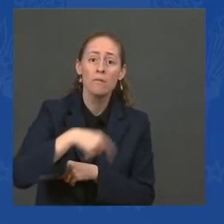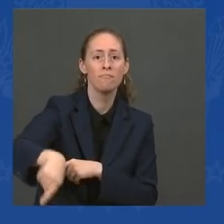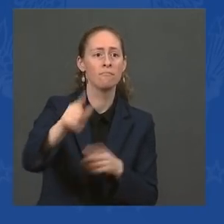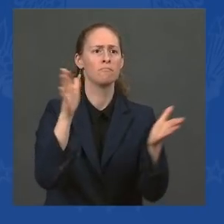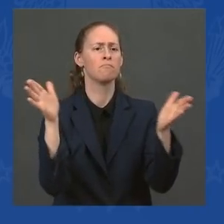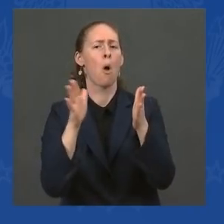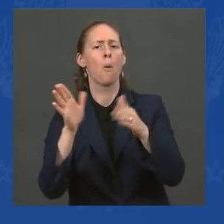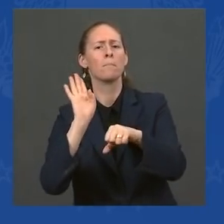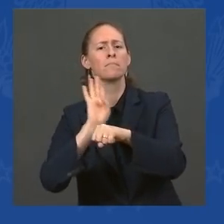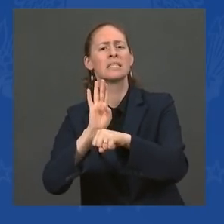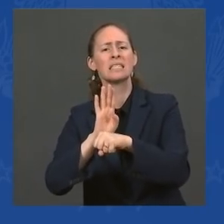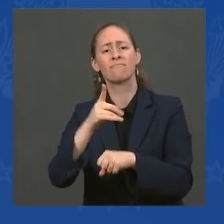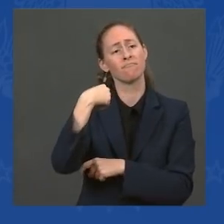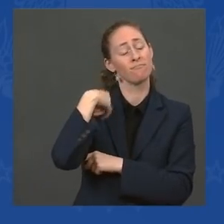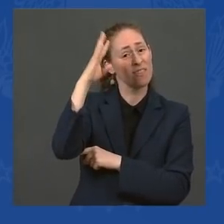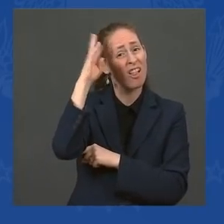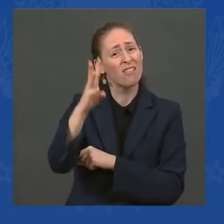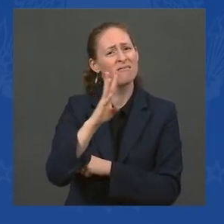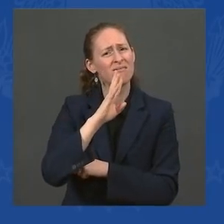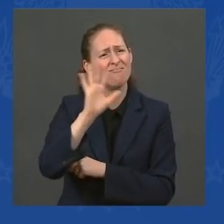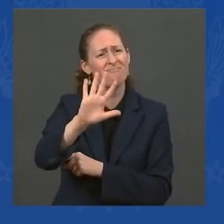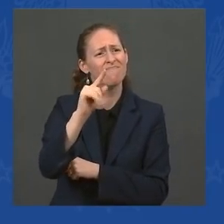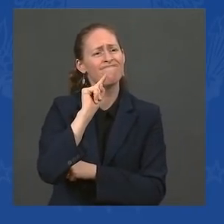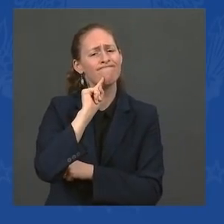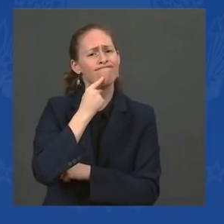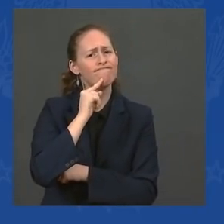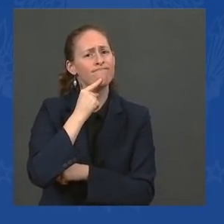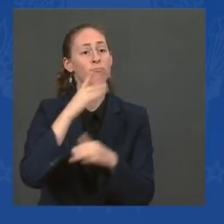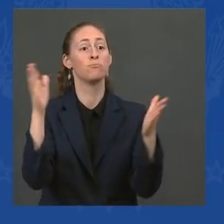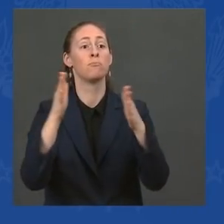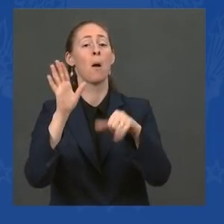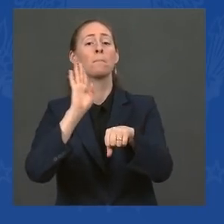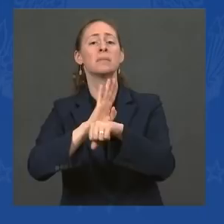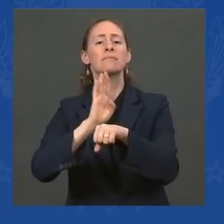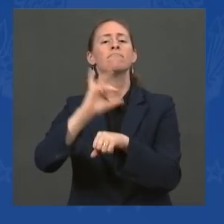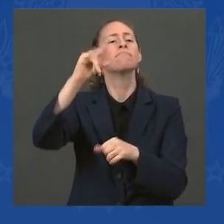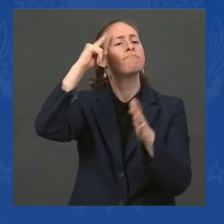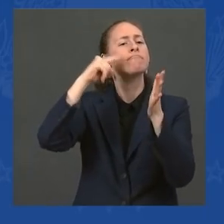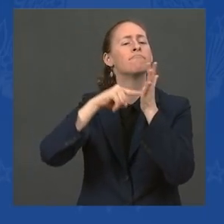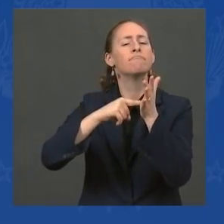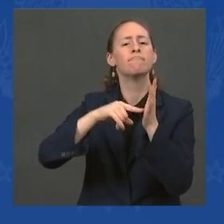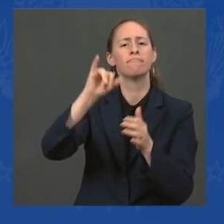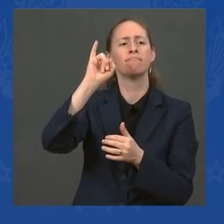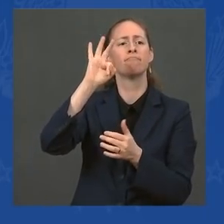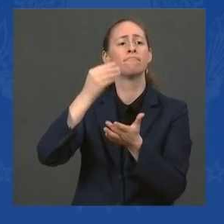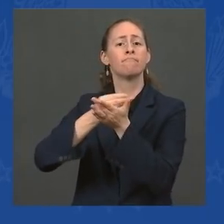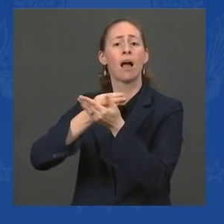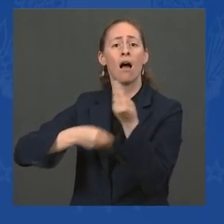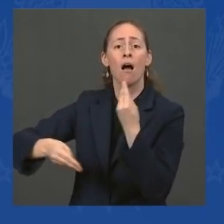that even small distortions in the Treasury market can cost taxpayers tens of billions of dollars